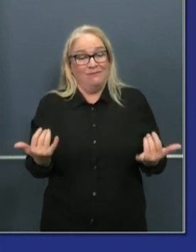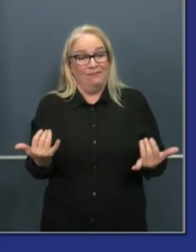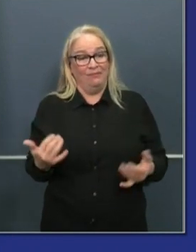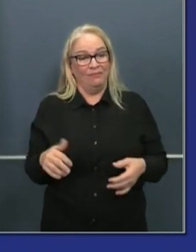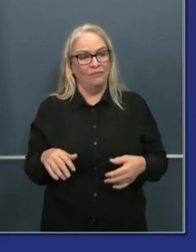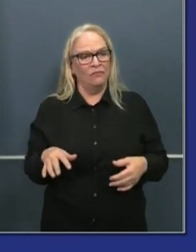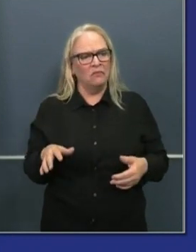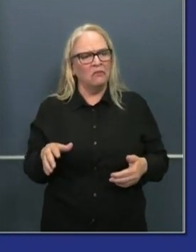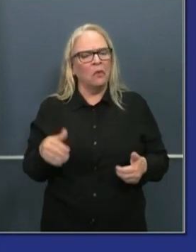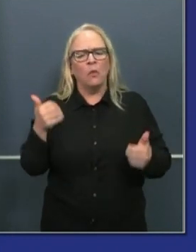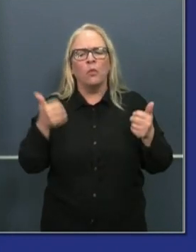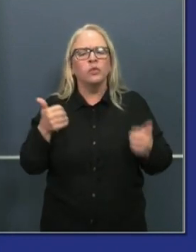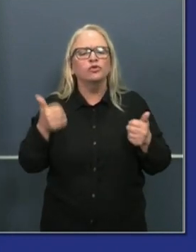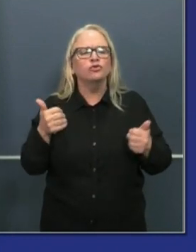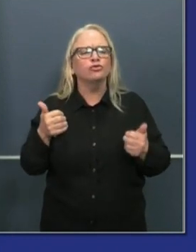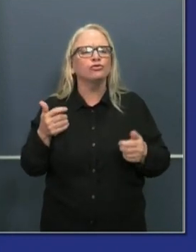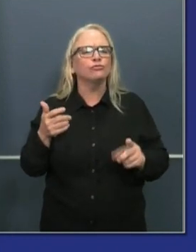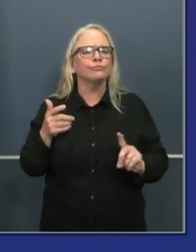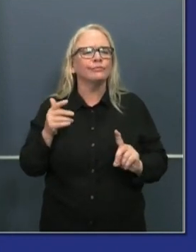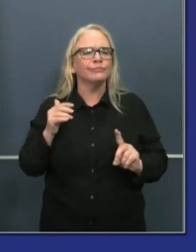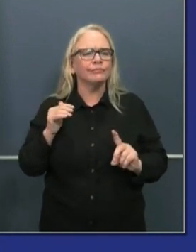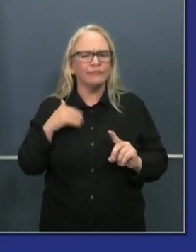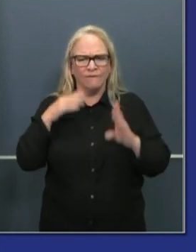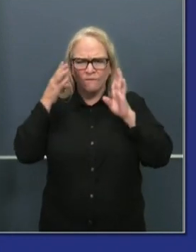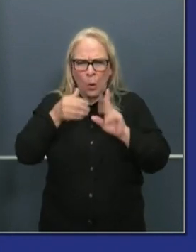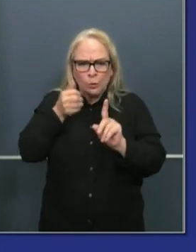CONCERN. CONSEQUENCE, WE ARE DOING